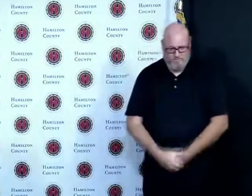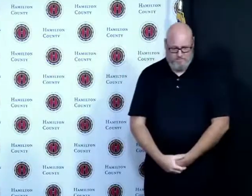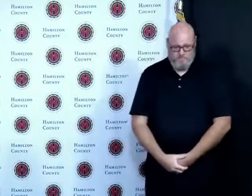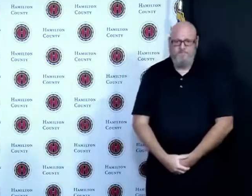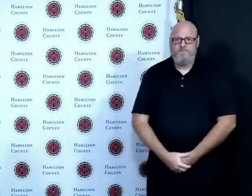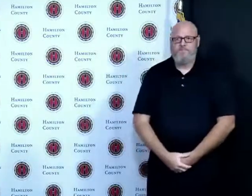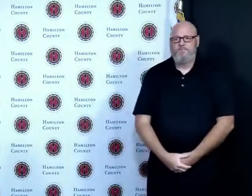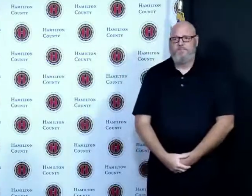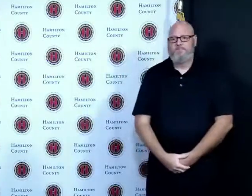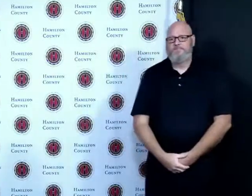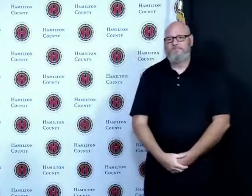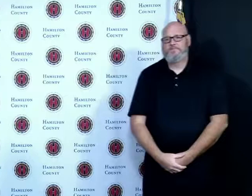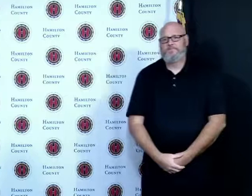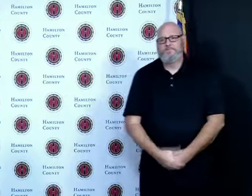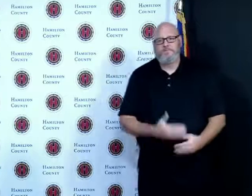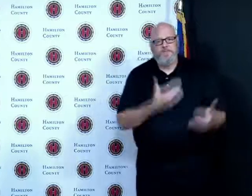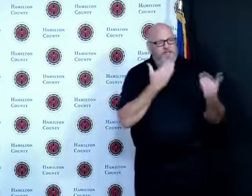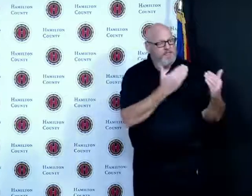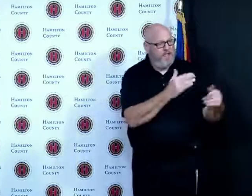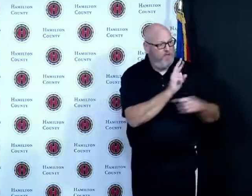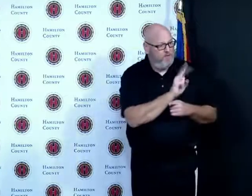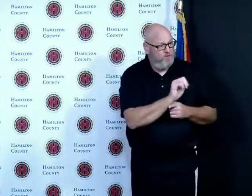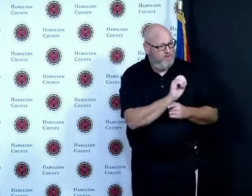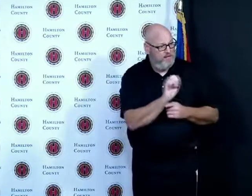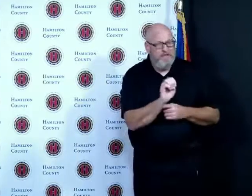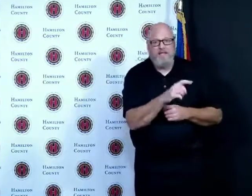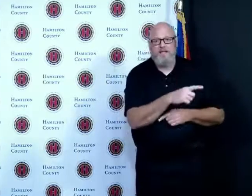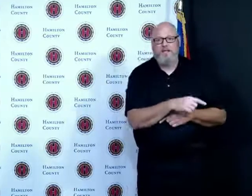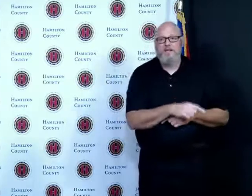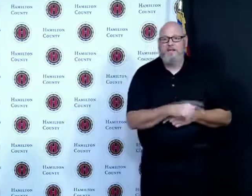thanks Renee and thanks for what you're doing here but also your willingness to serve at the state